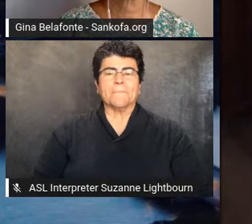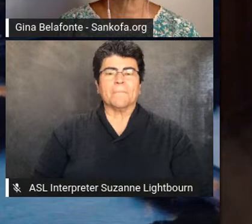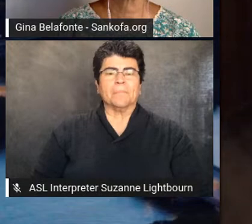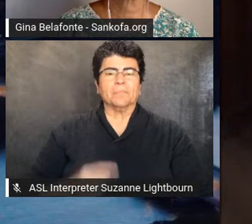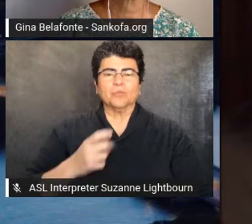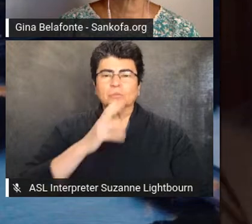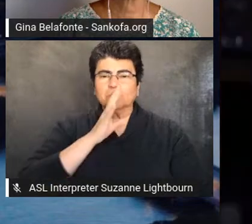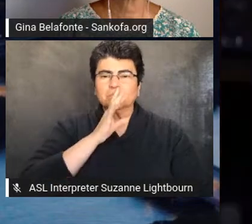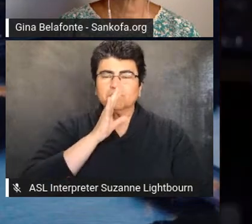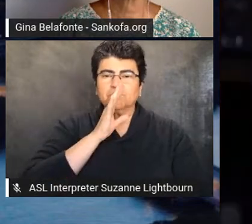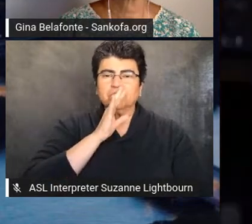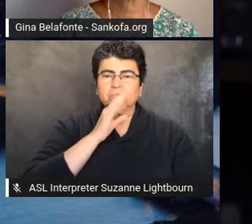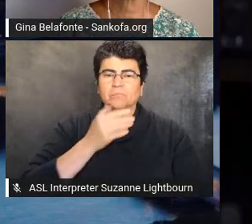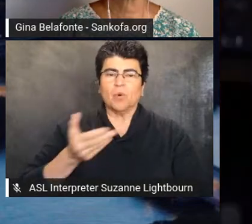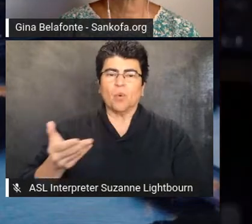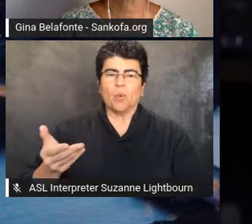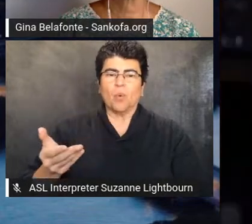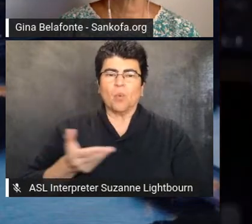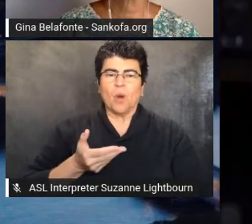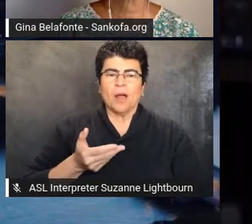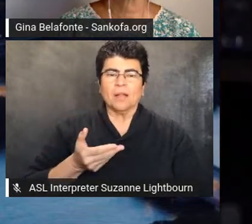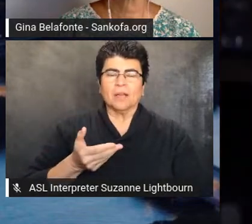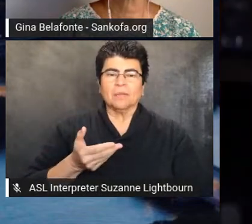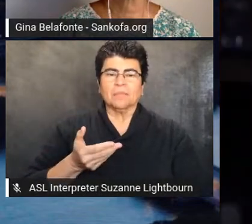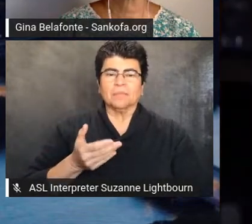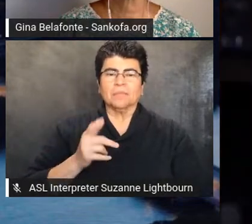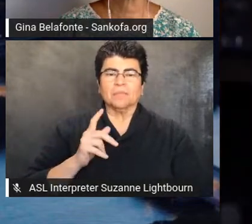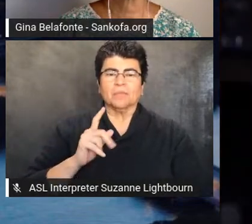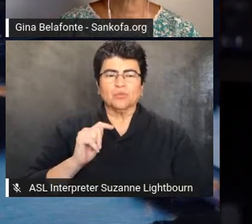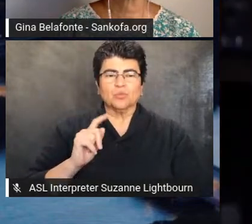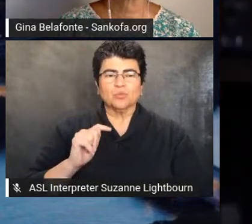Welcome to our home.